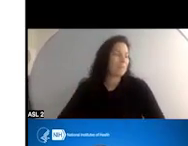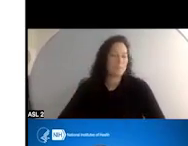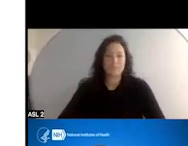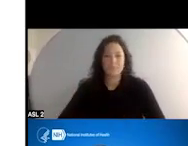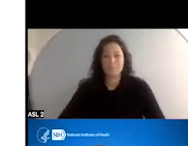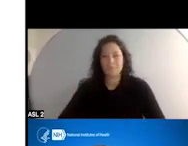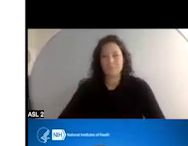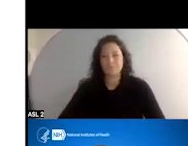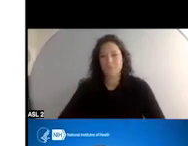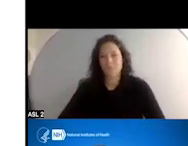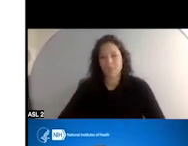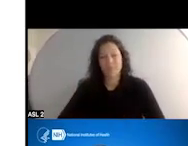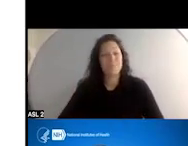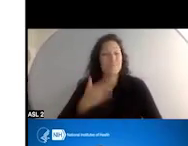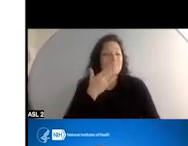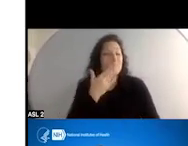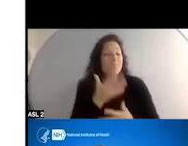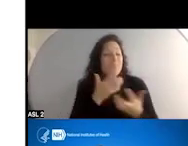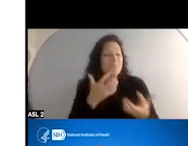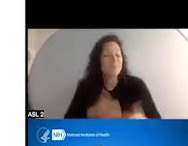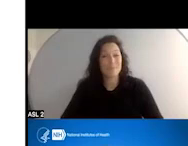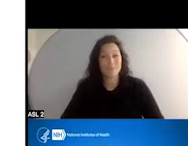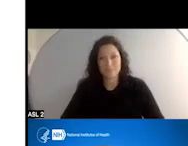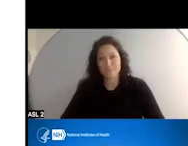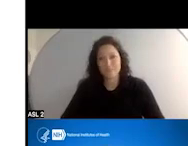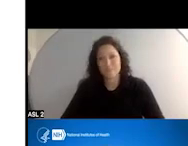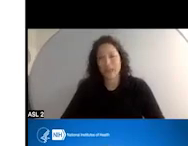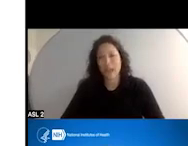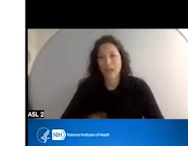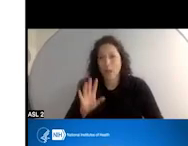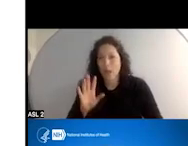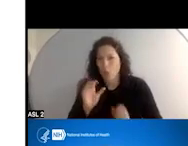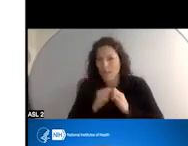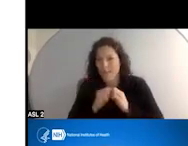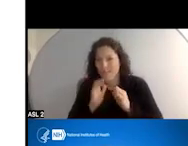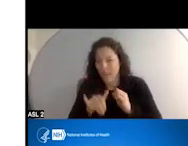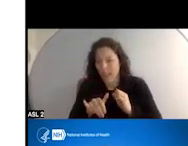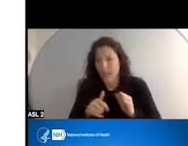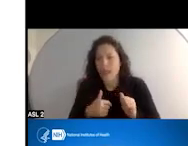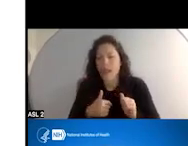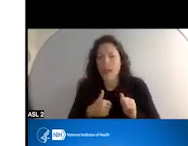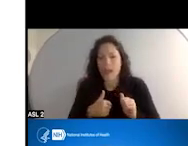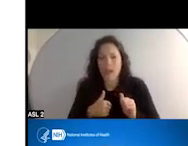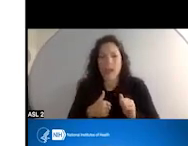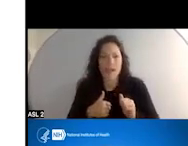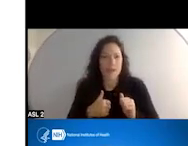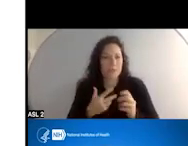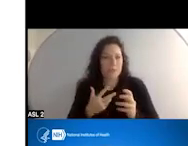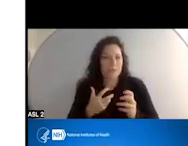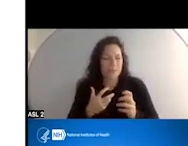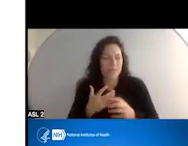Elyse Sullivan: Great. Thank you so much. And I think with that, we would like to thank all of our presenters